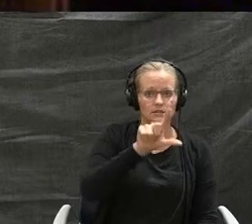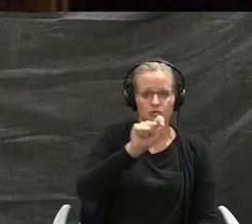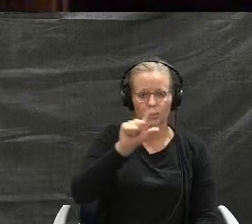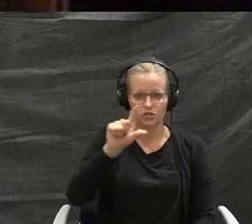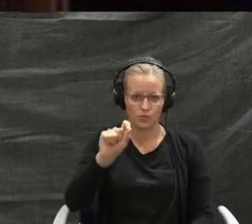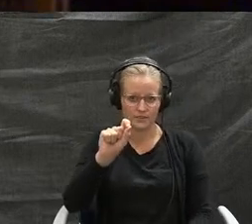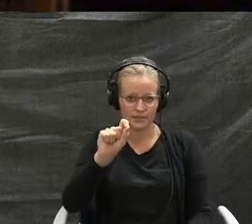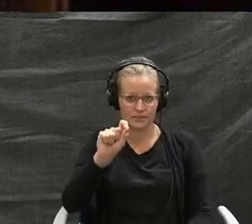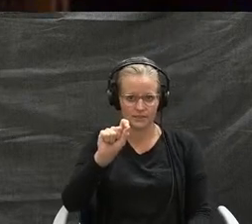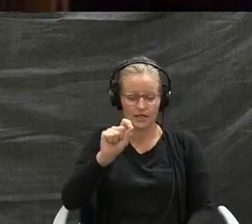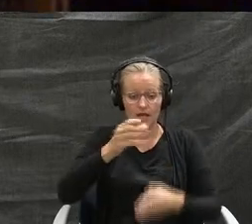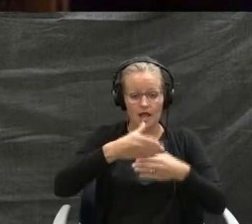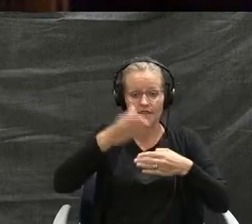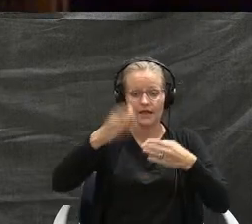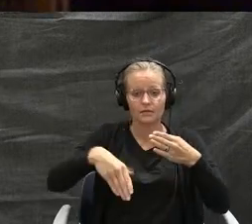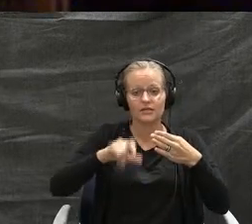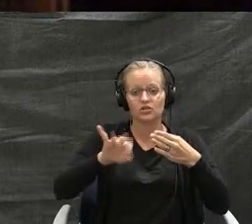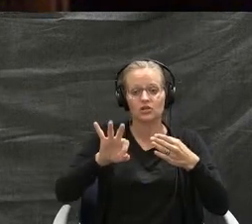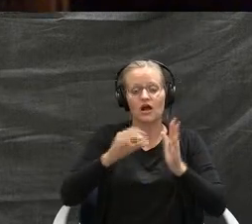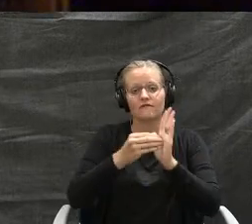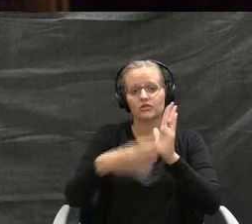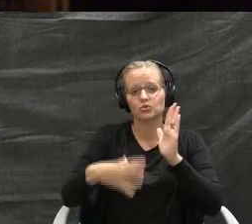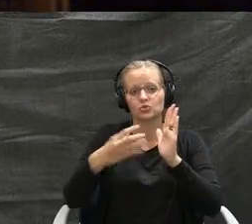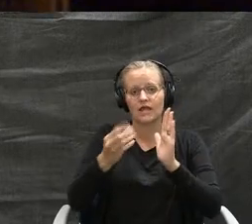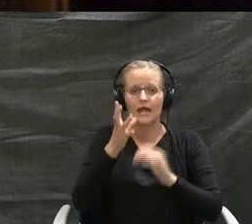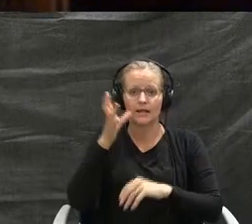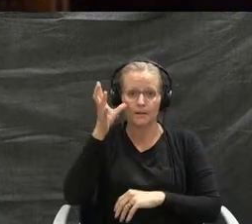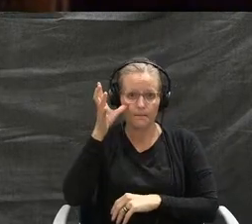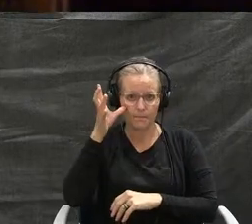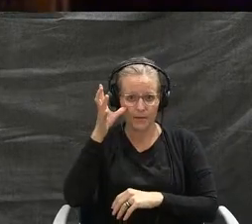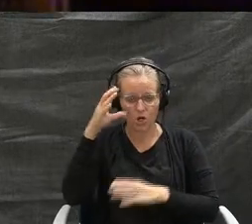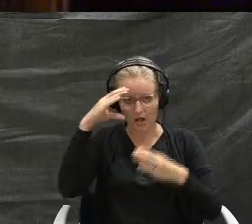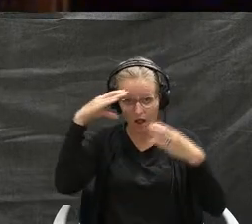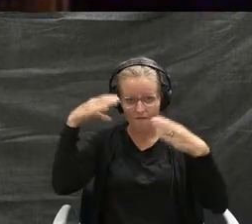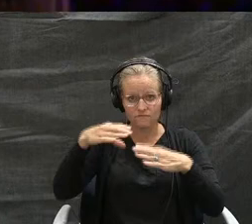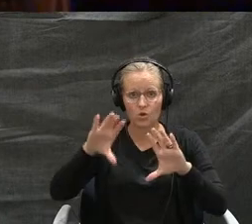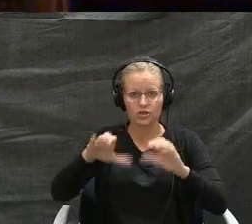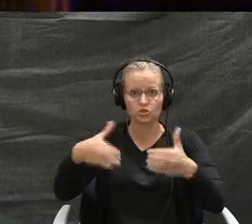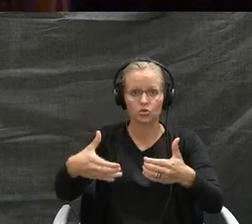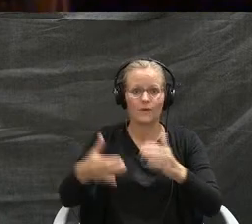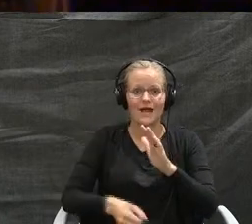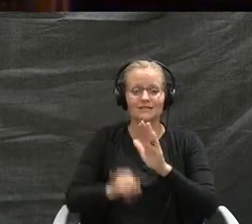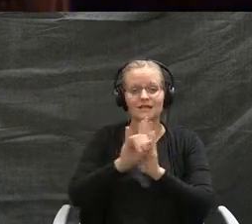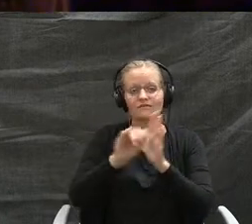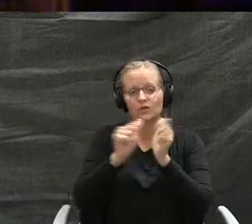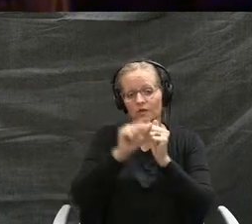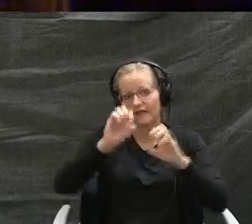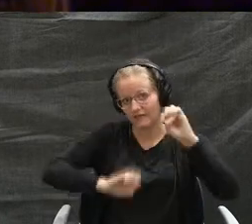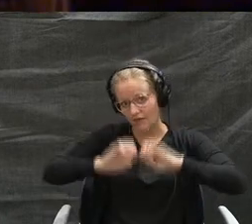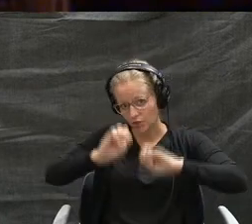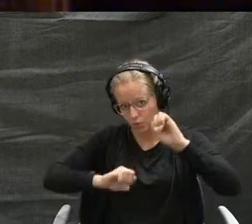The completion of the student and parent focus groups identified in the evaluation of student and family well being.